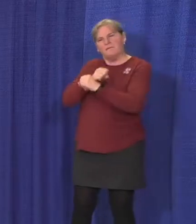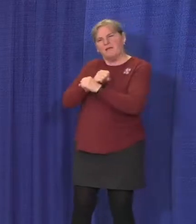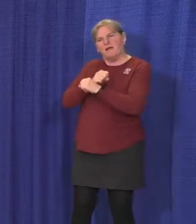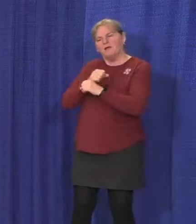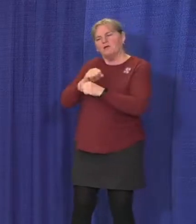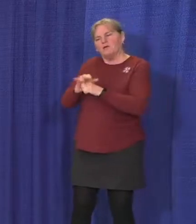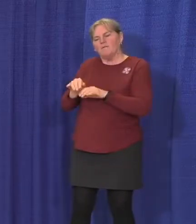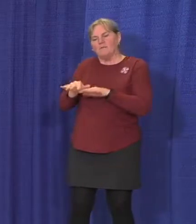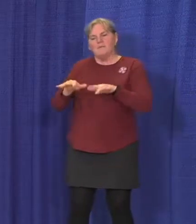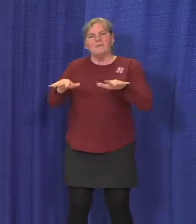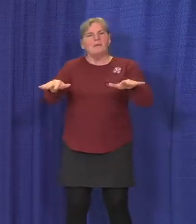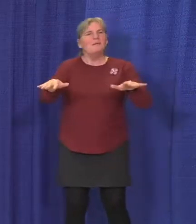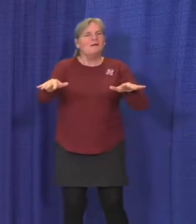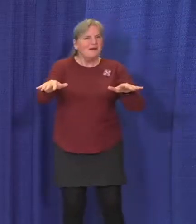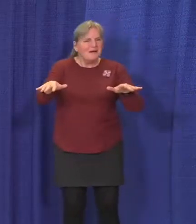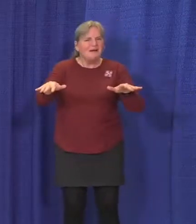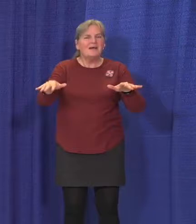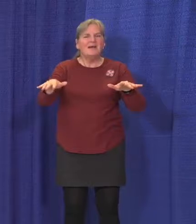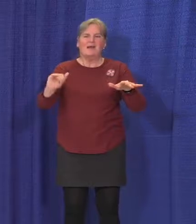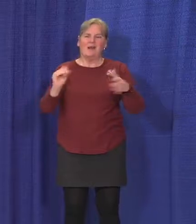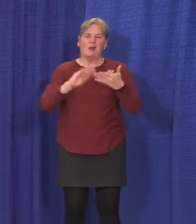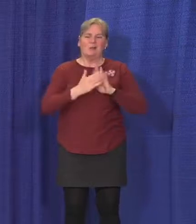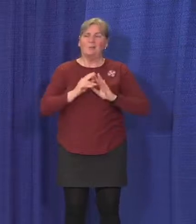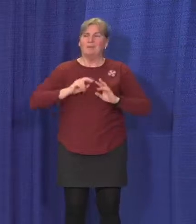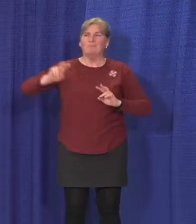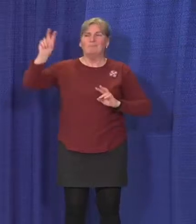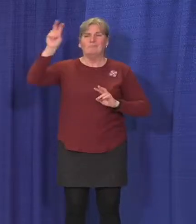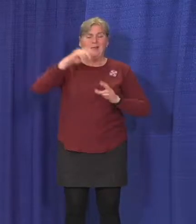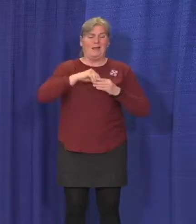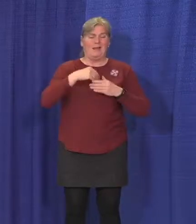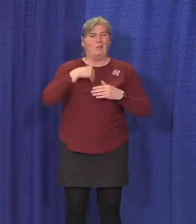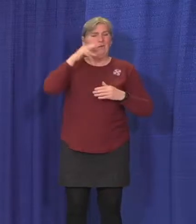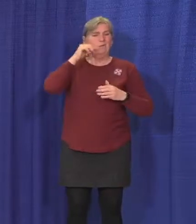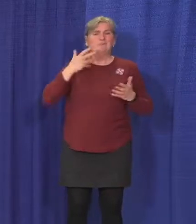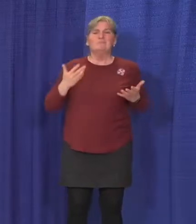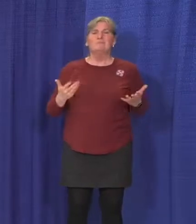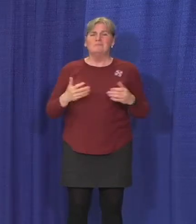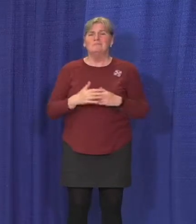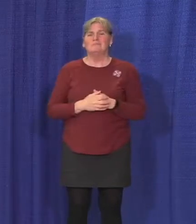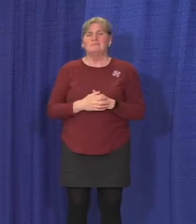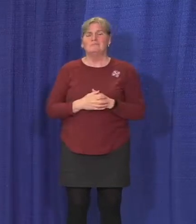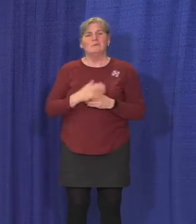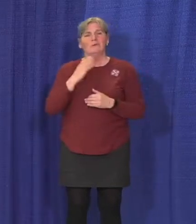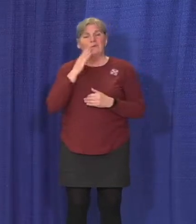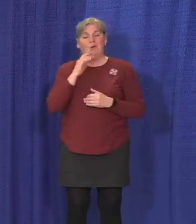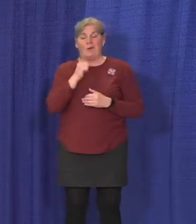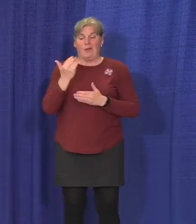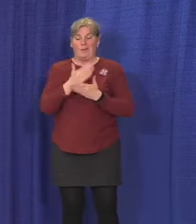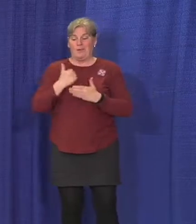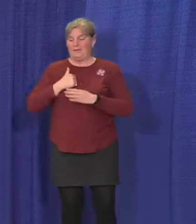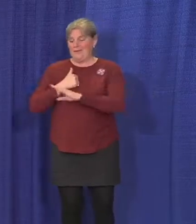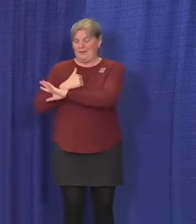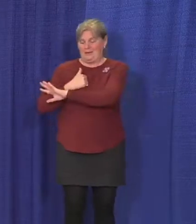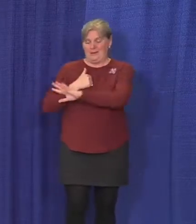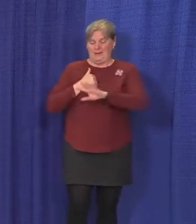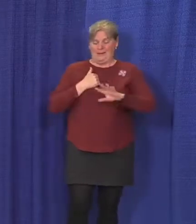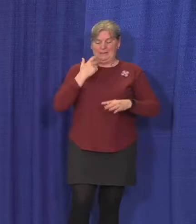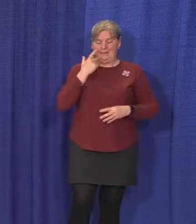them and prevent them from spreading COVID-19 in our communities. We know from events in other